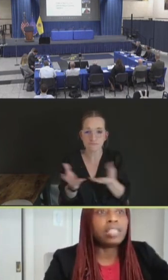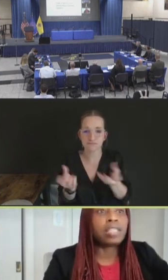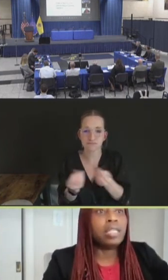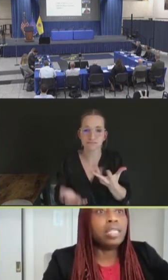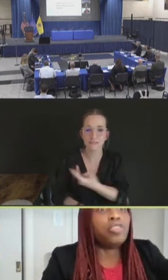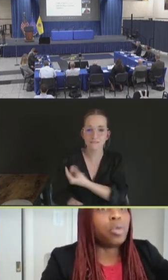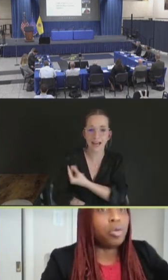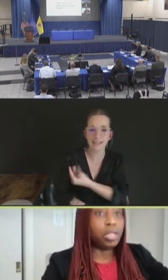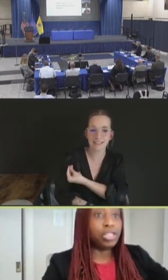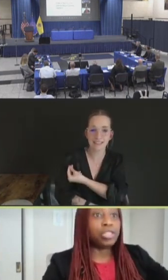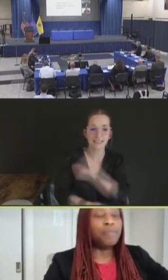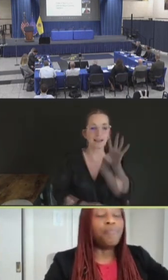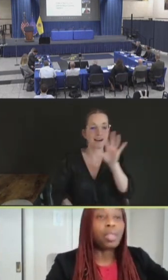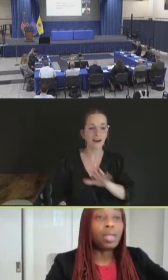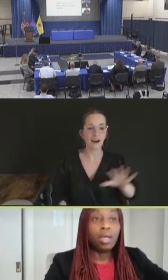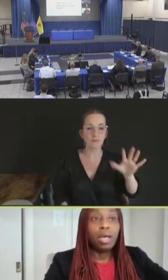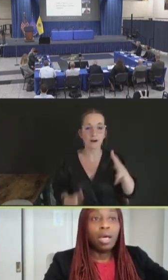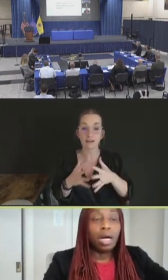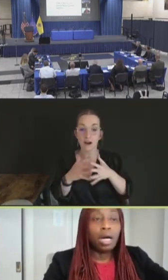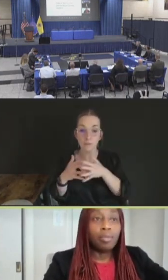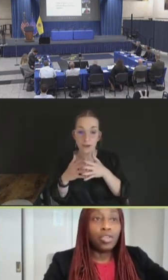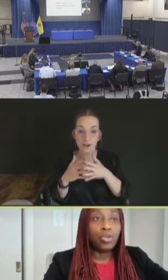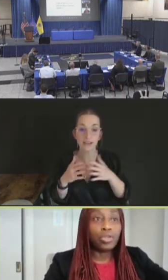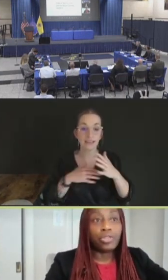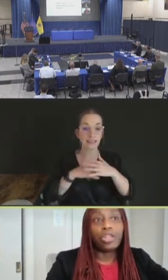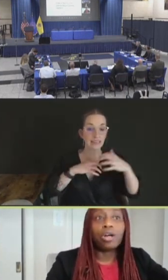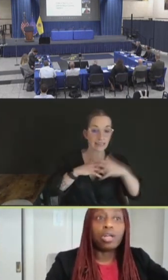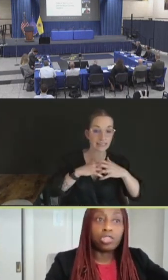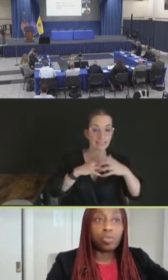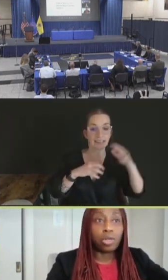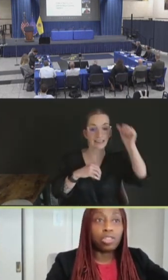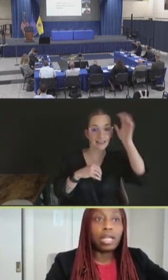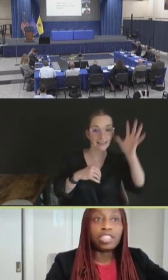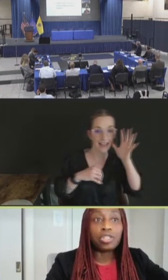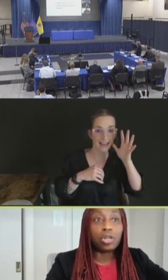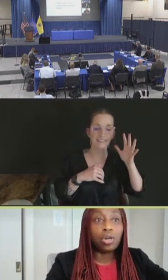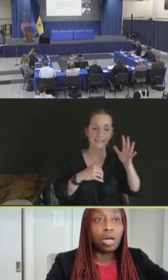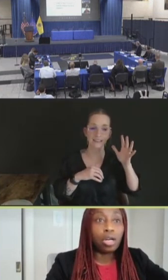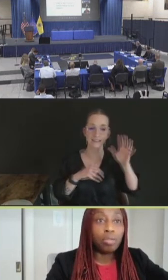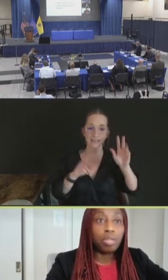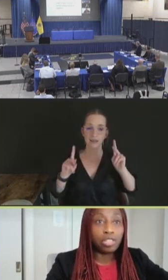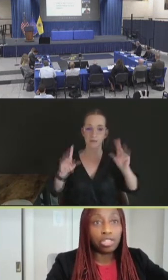Alaska Native population. You all know that August was National Immunization